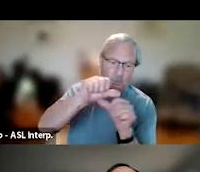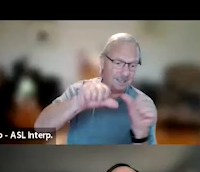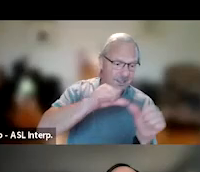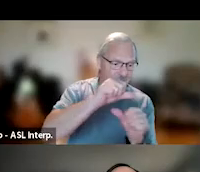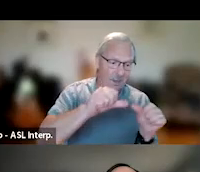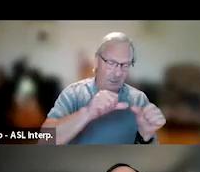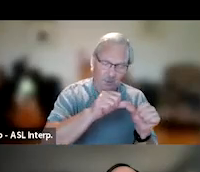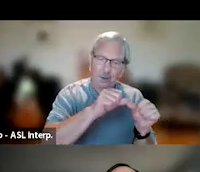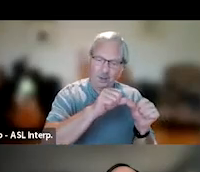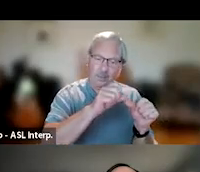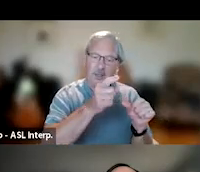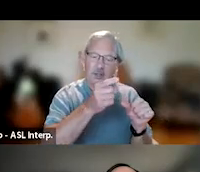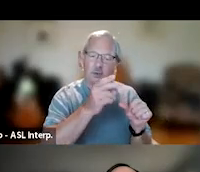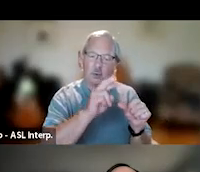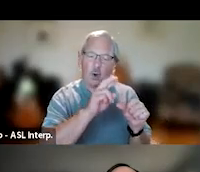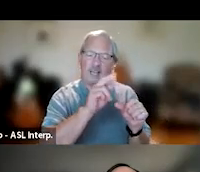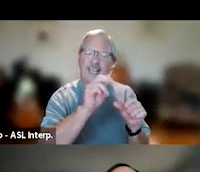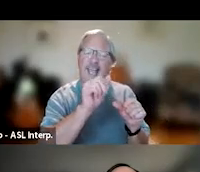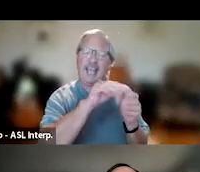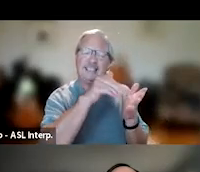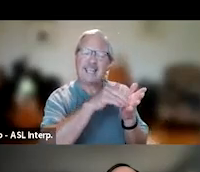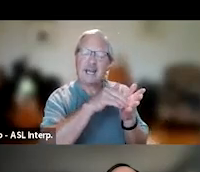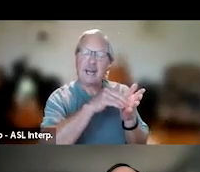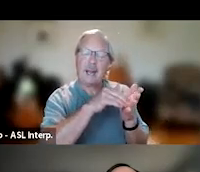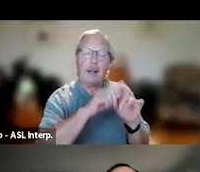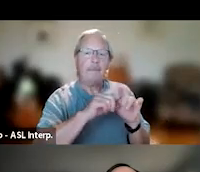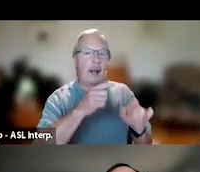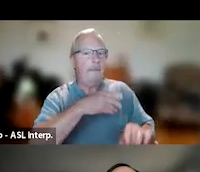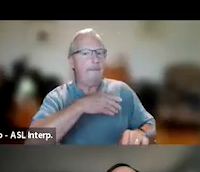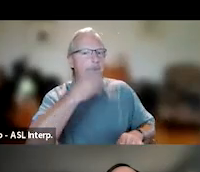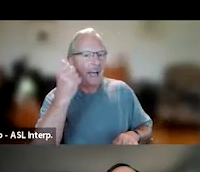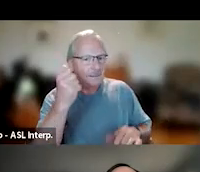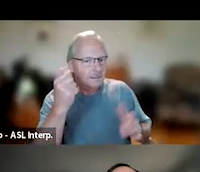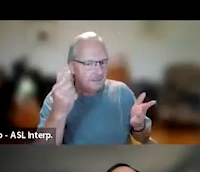But I think the best thing that you can do